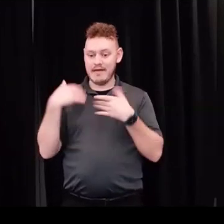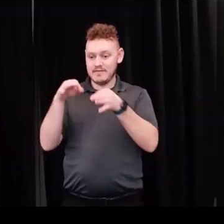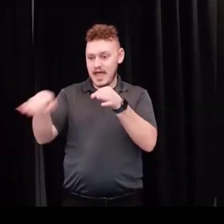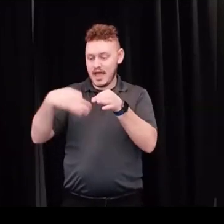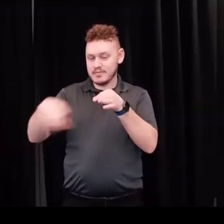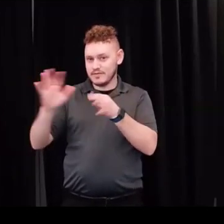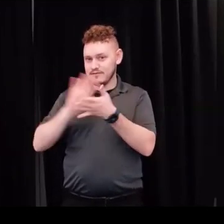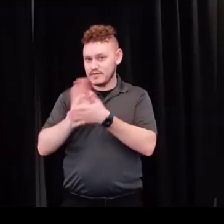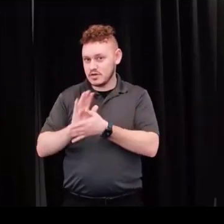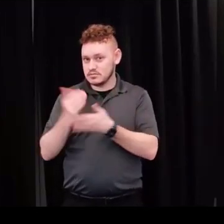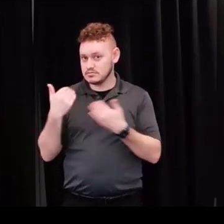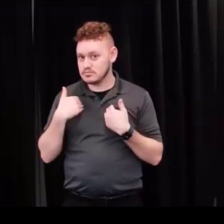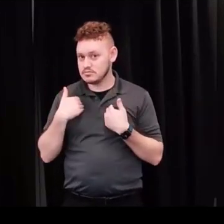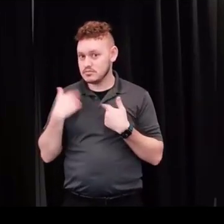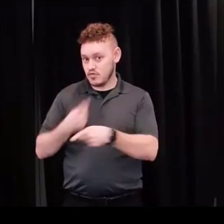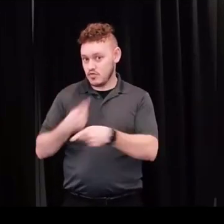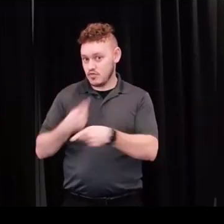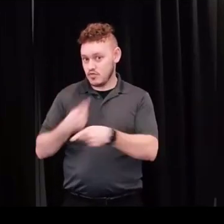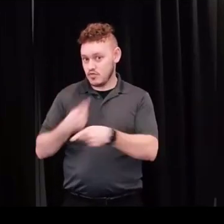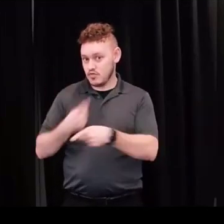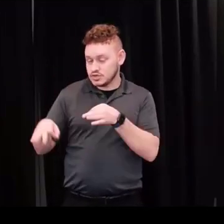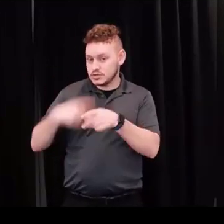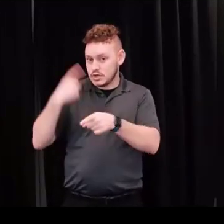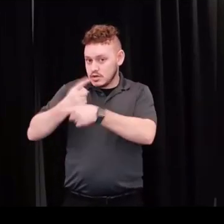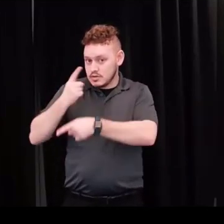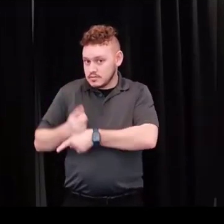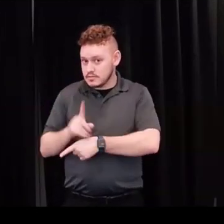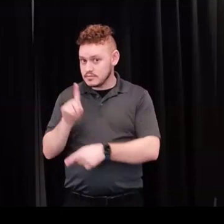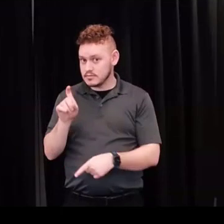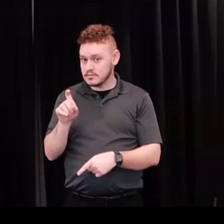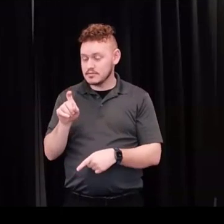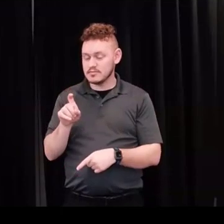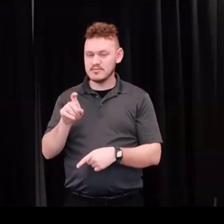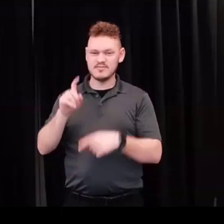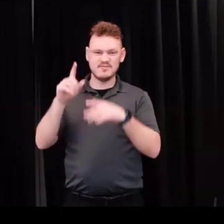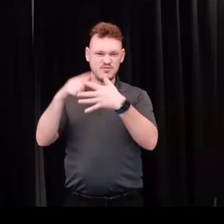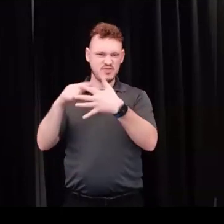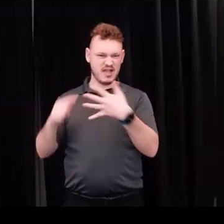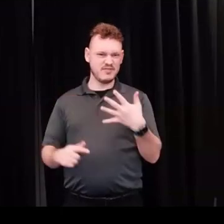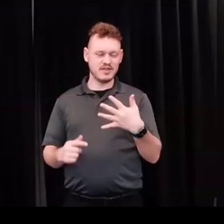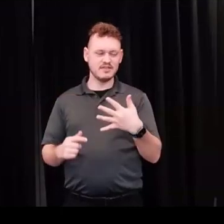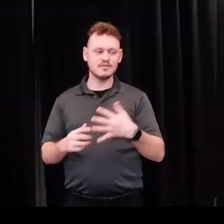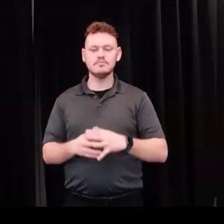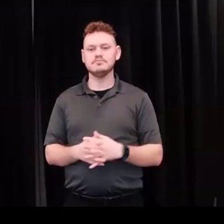video? Are they correct? Are they accurate? Those kinds of things. And I will, I would like to note,